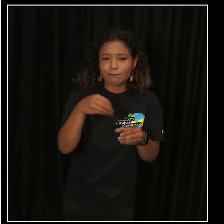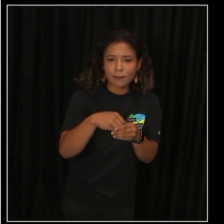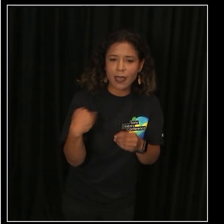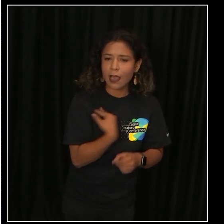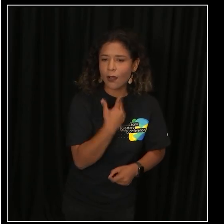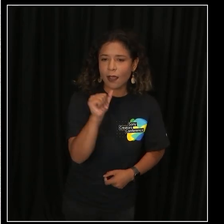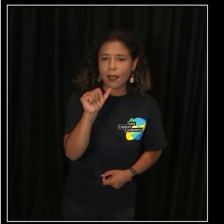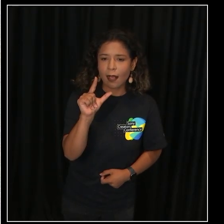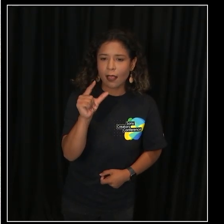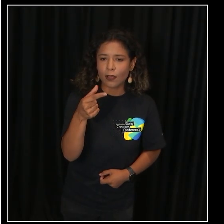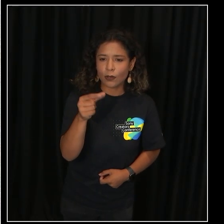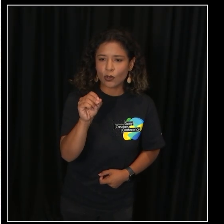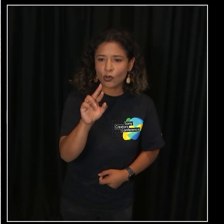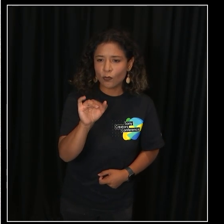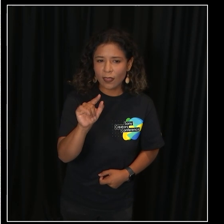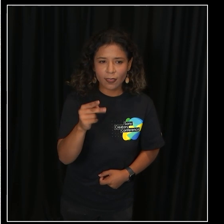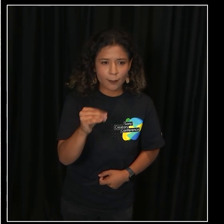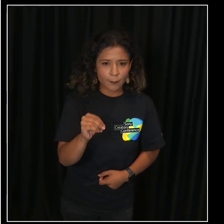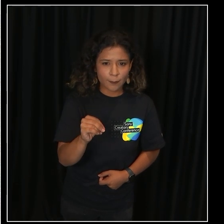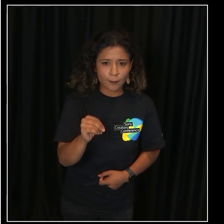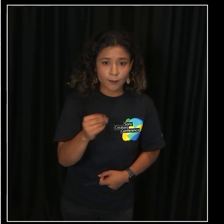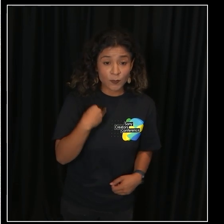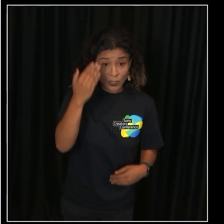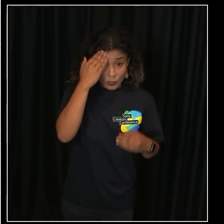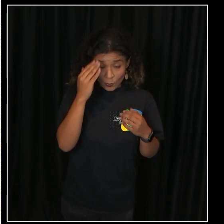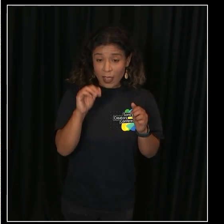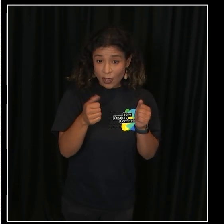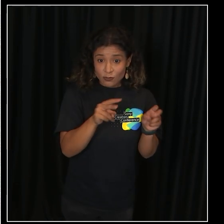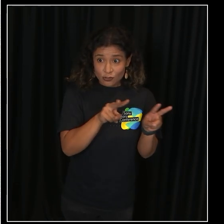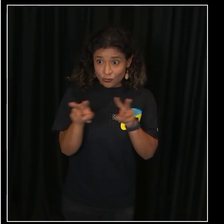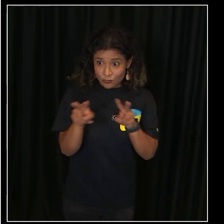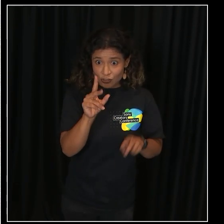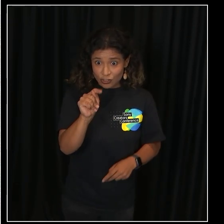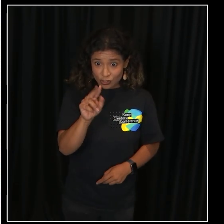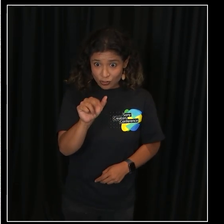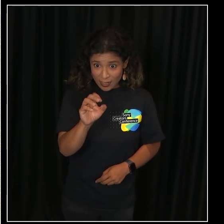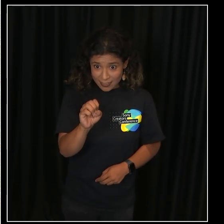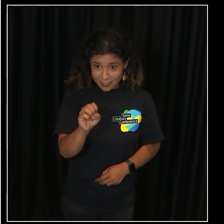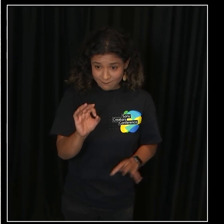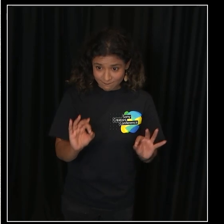Okay. We know how to trace it, right? Excellent. How do we get the shadow?